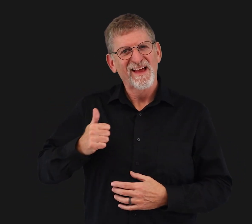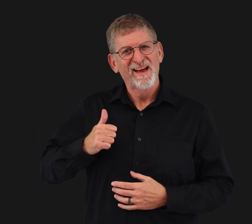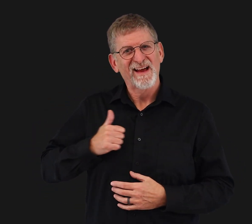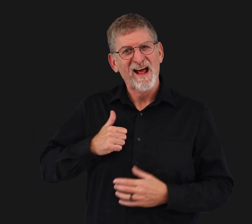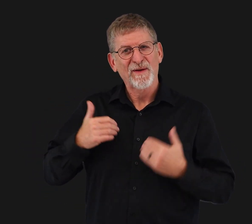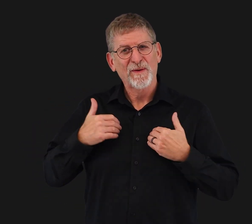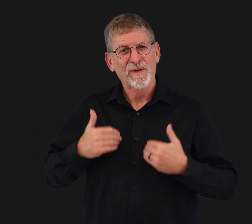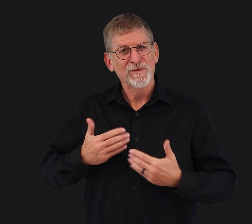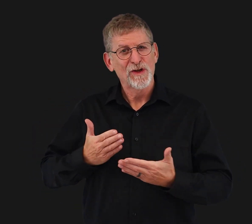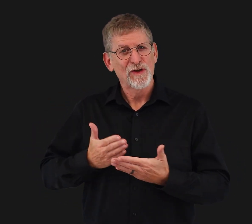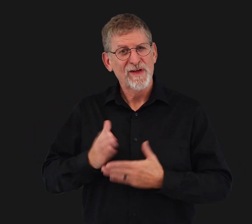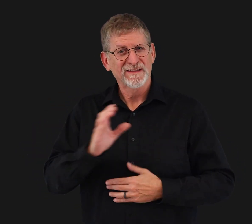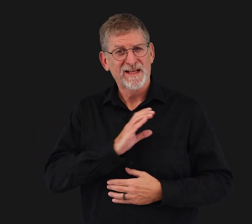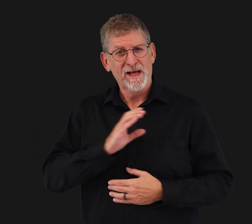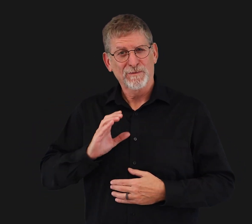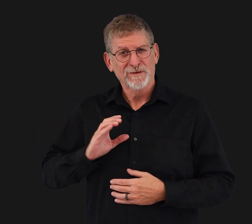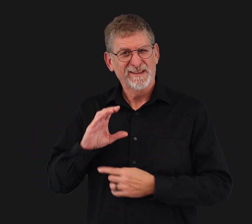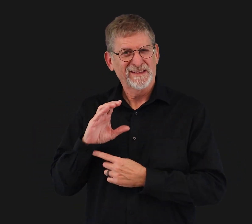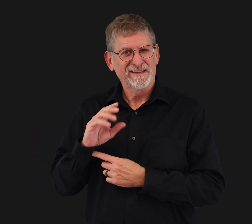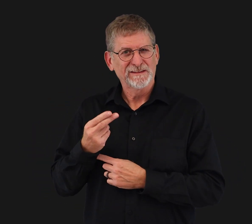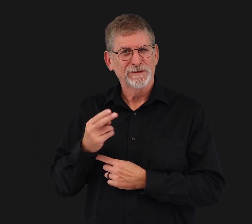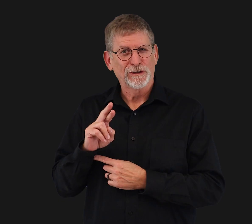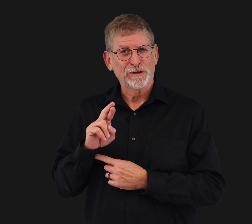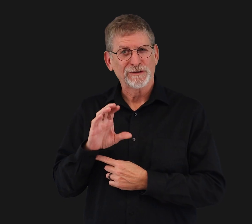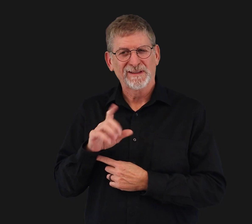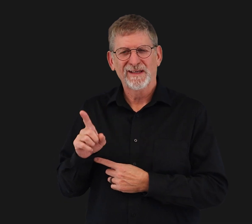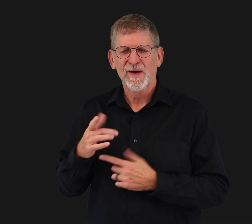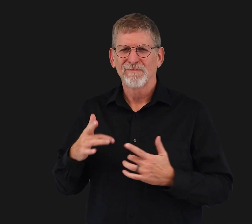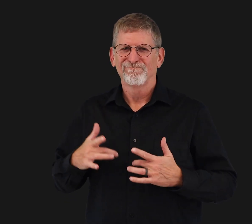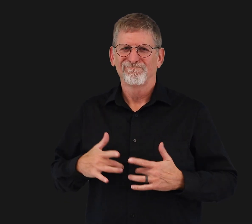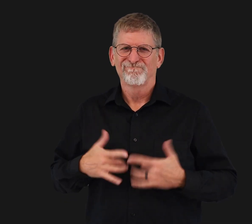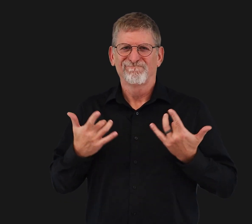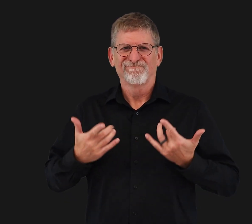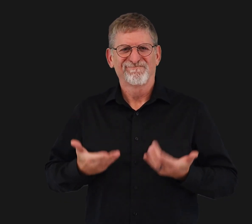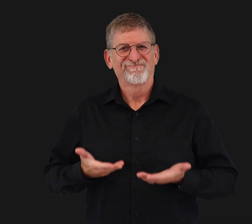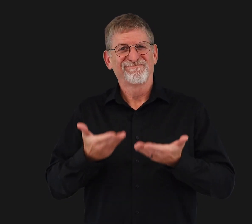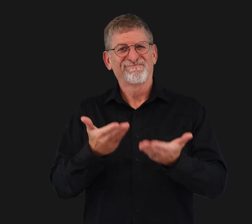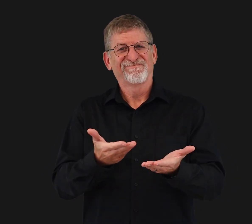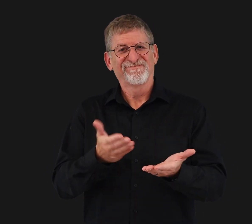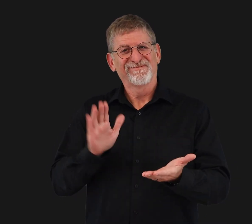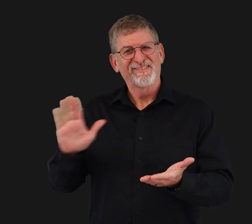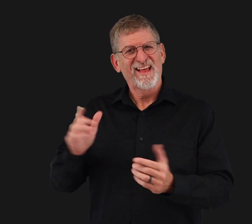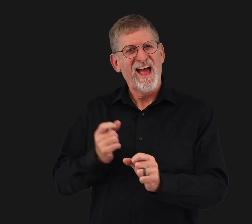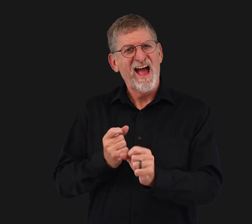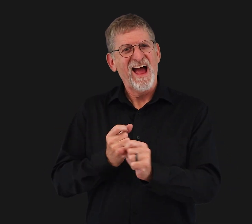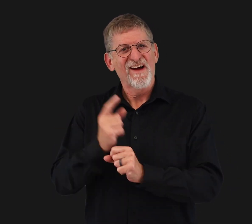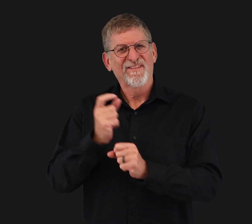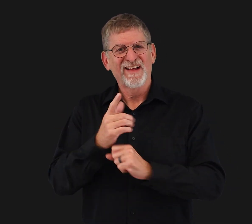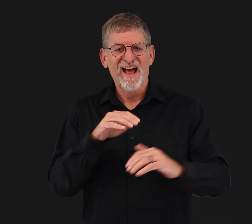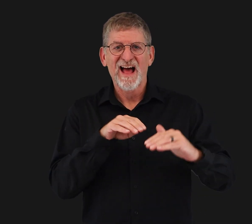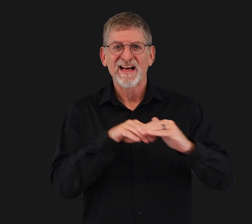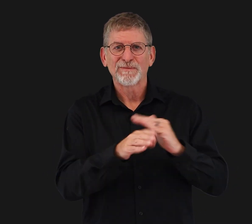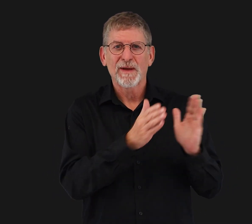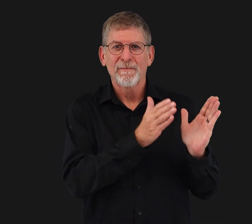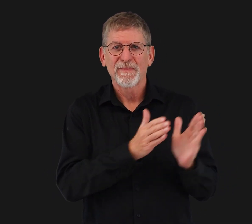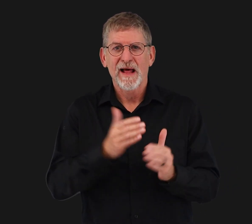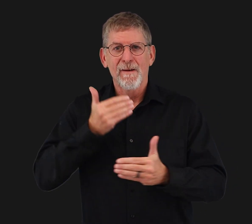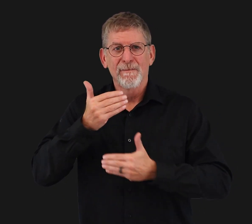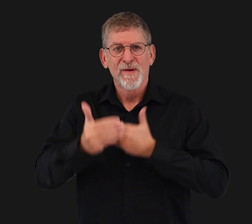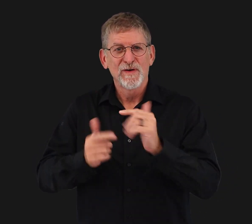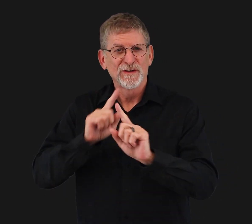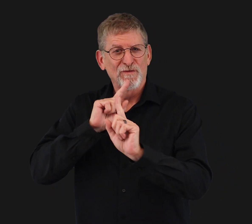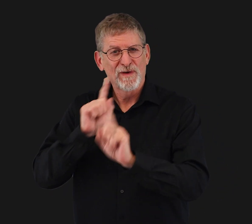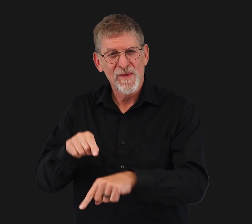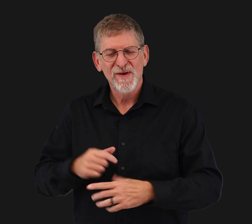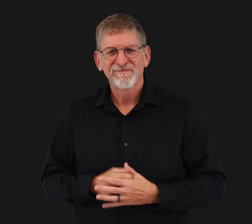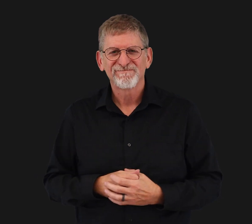The Canadian Human Rights Commission is pleased to present its annual Accessibility Plan Progress report.